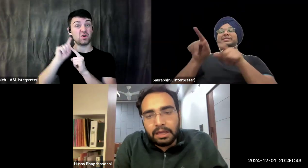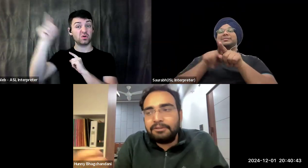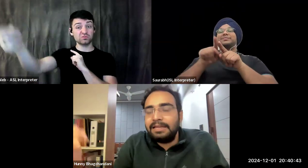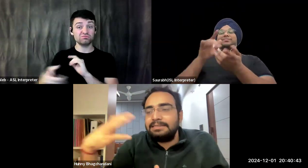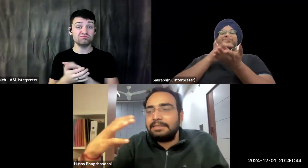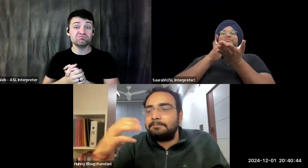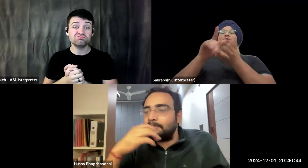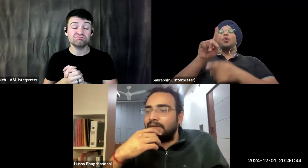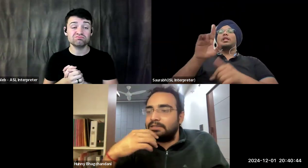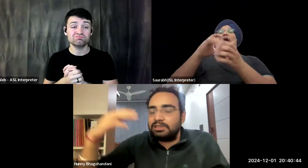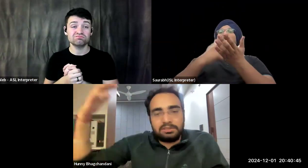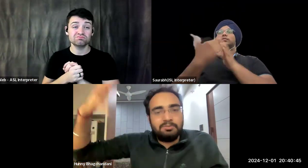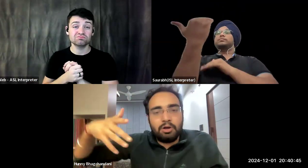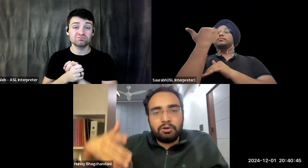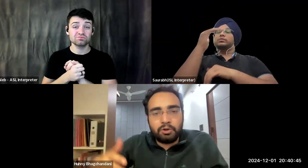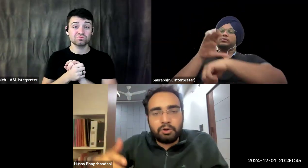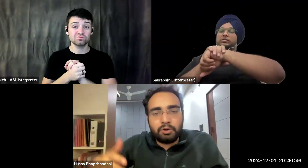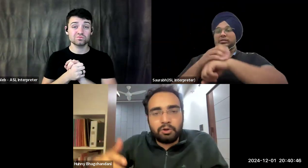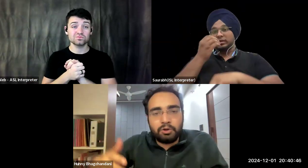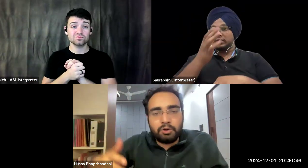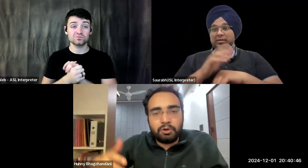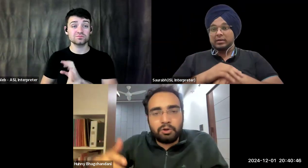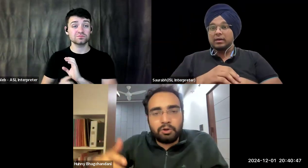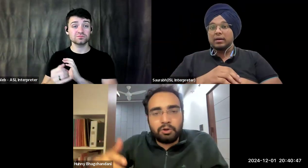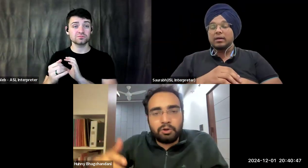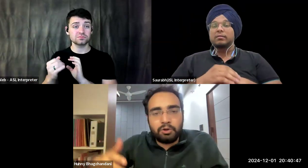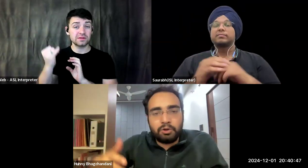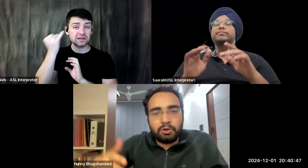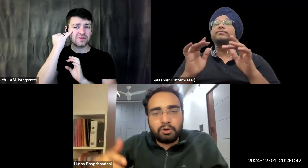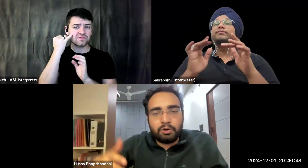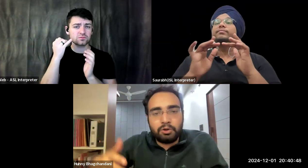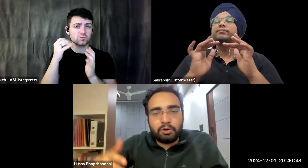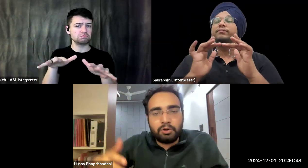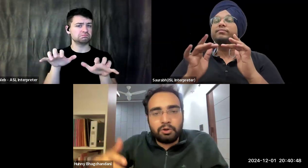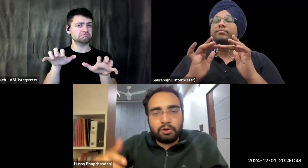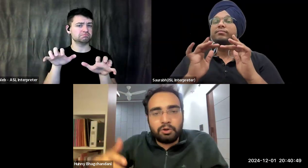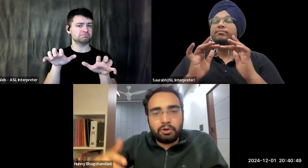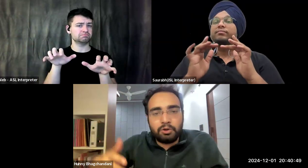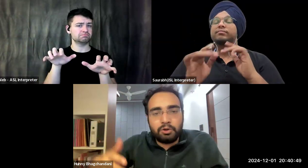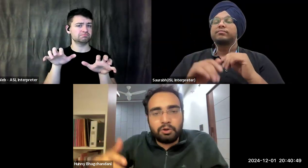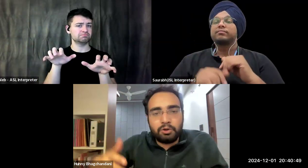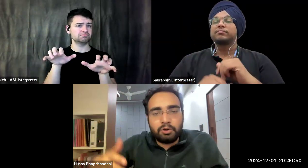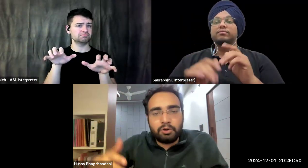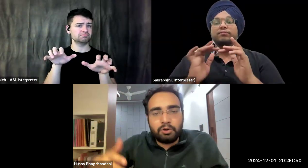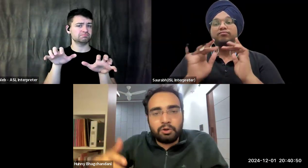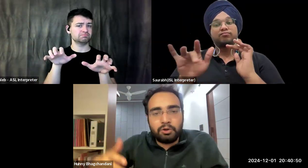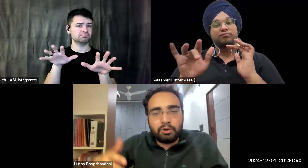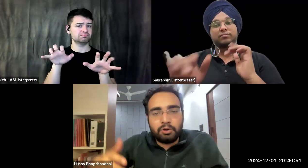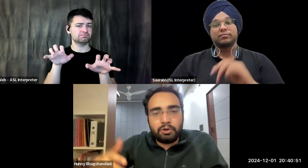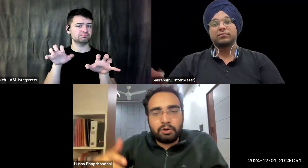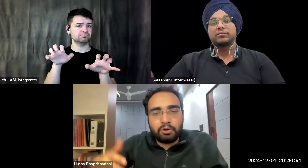If there is a small ... [Hunny's video froze]